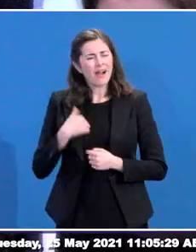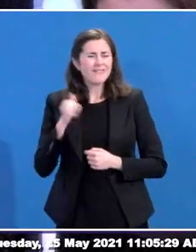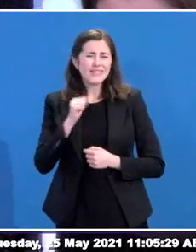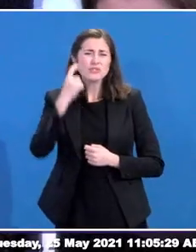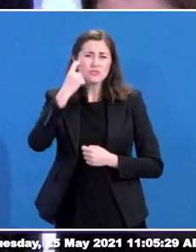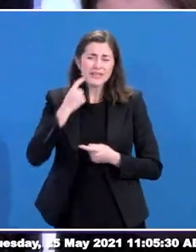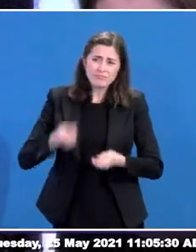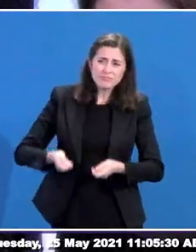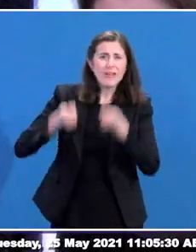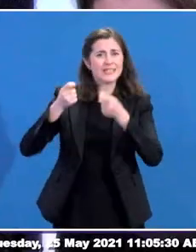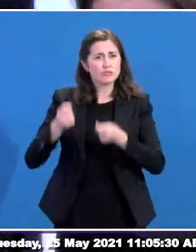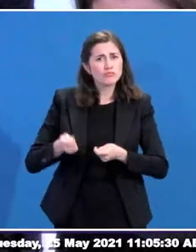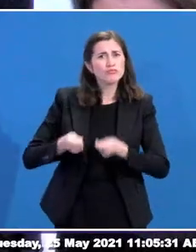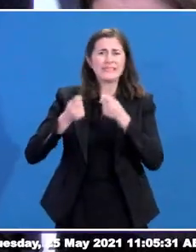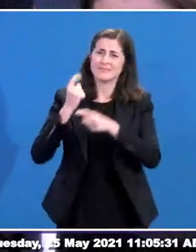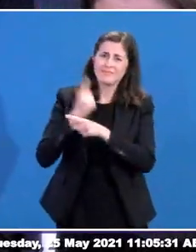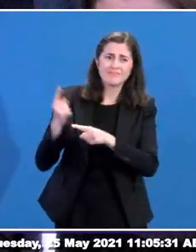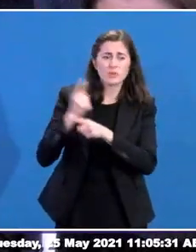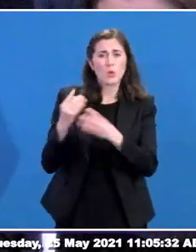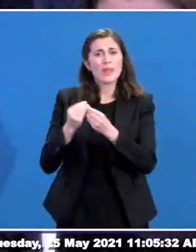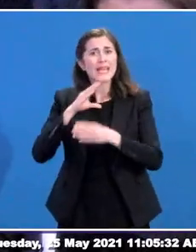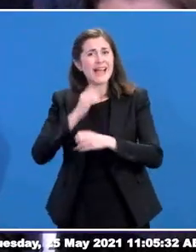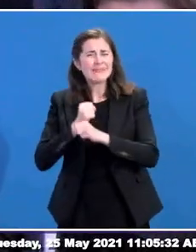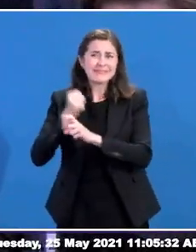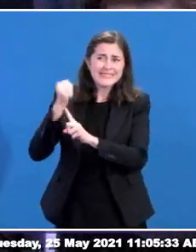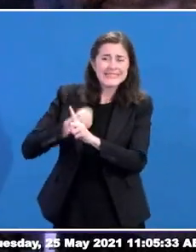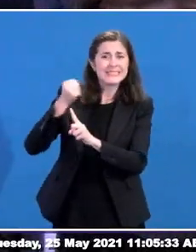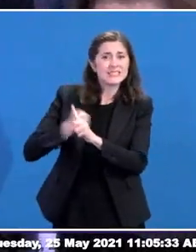with the government before, in relation to the fact that